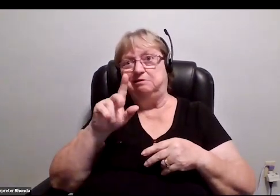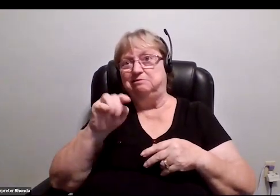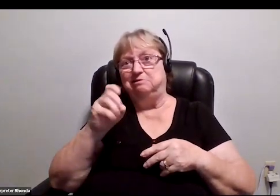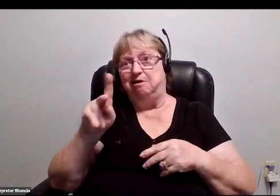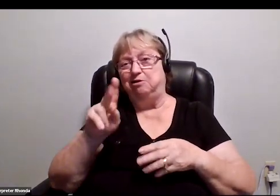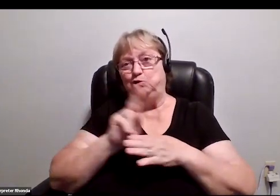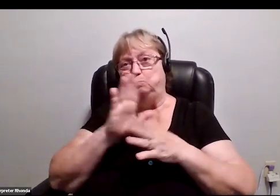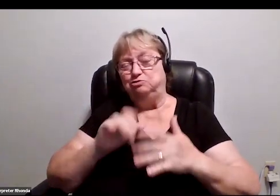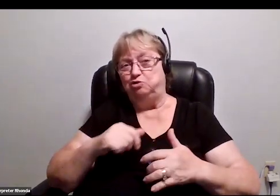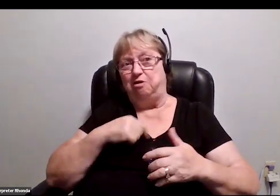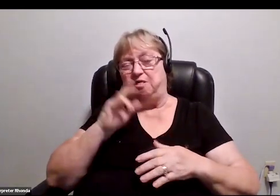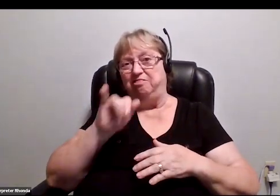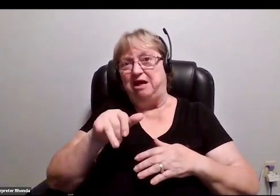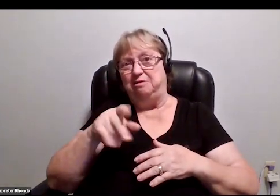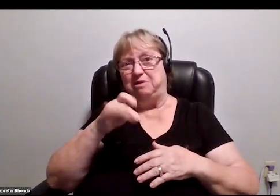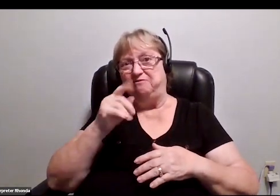to be a little toxic.